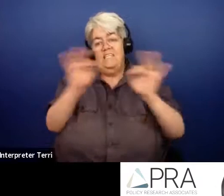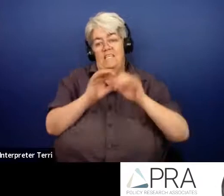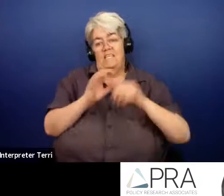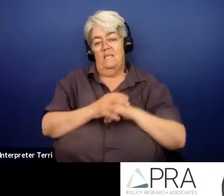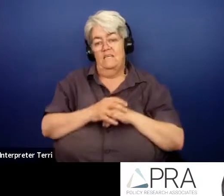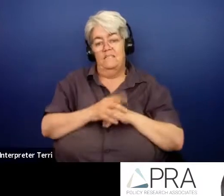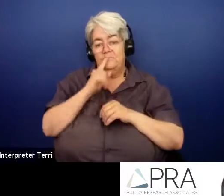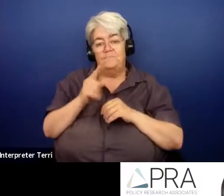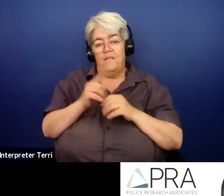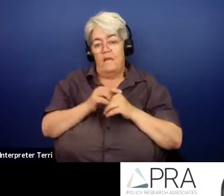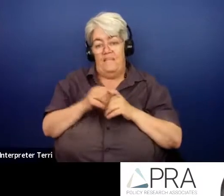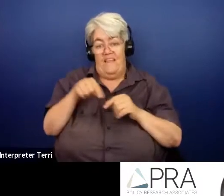is just now starting to get their